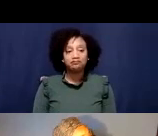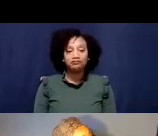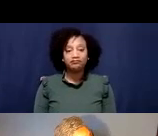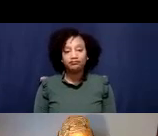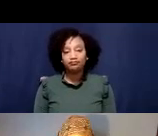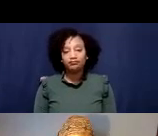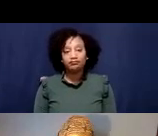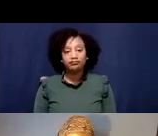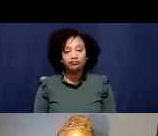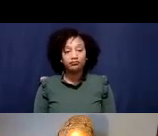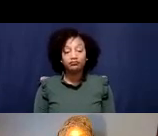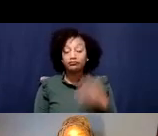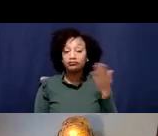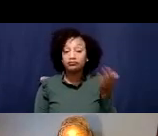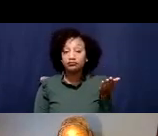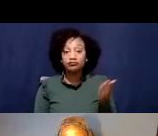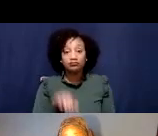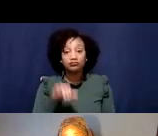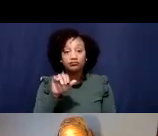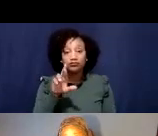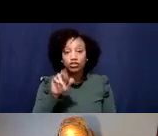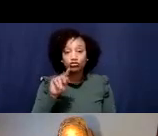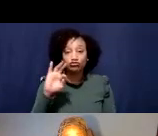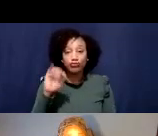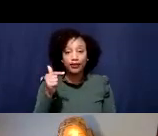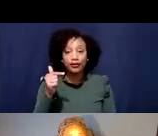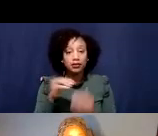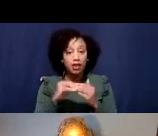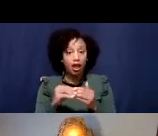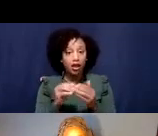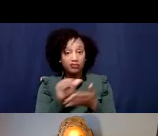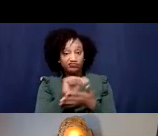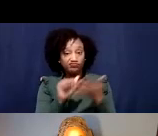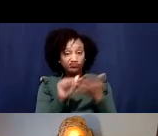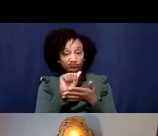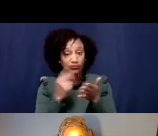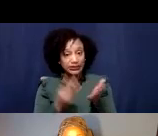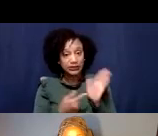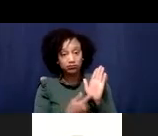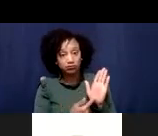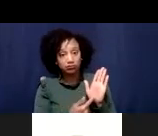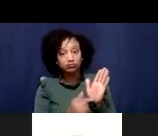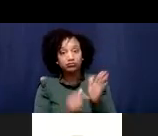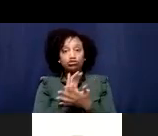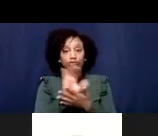This is the rating guide and questions asked for the criterion individual and project goals,